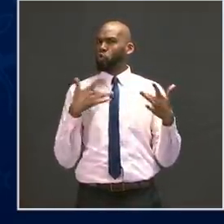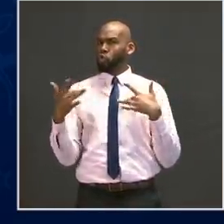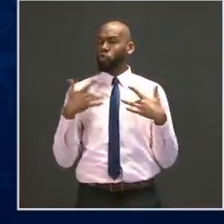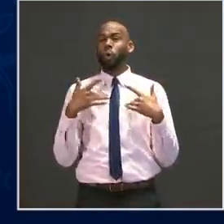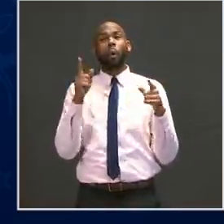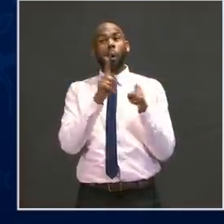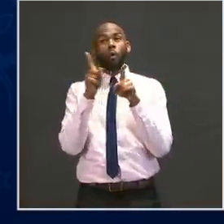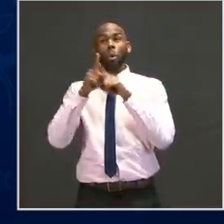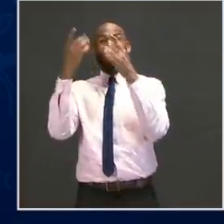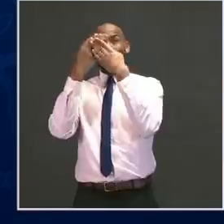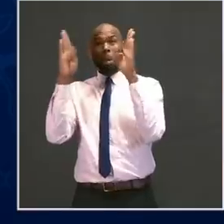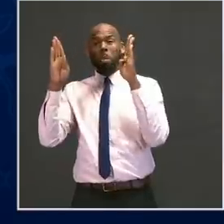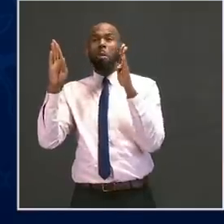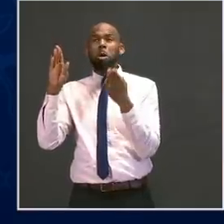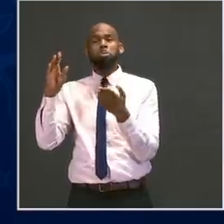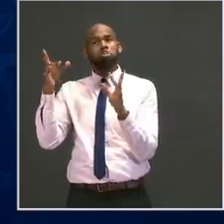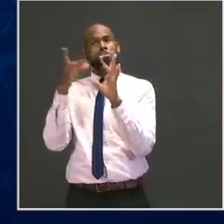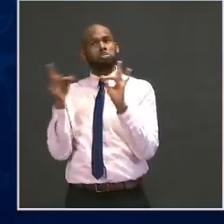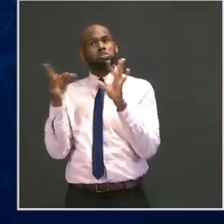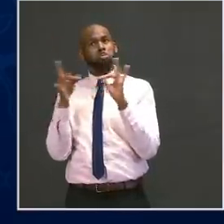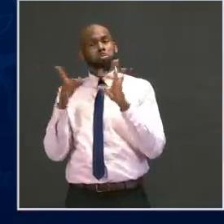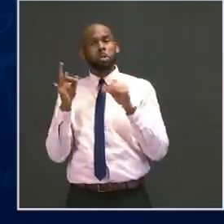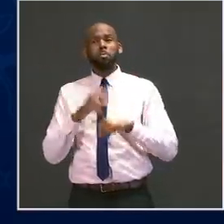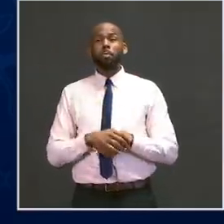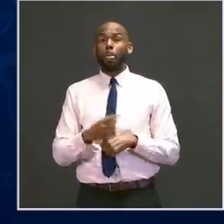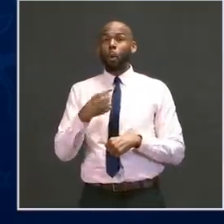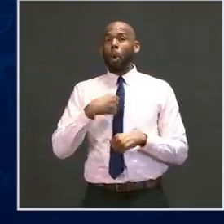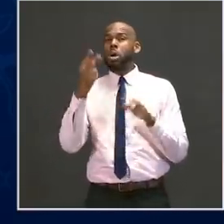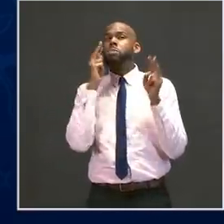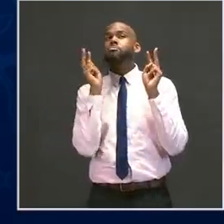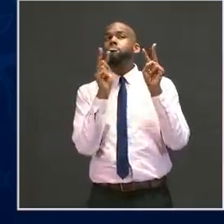And as we've noted a couple of times, we are looking forward to receiving the data